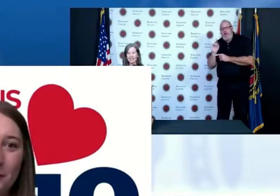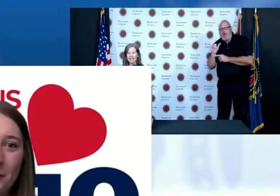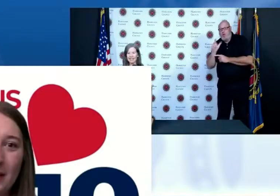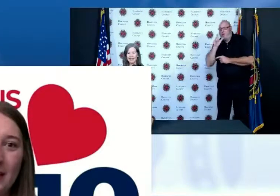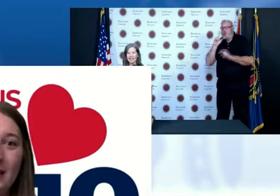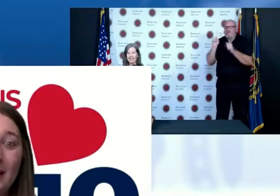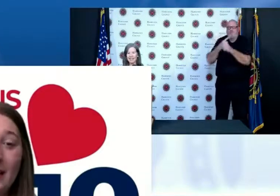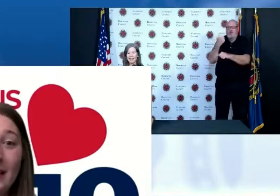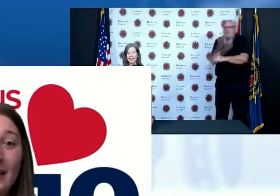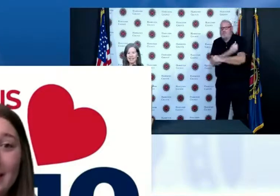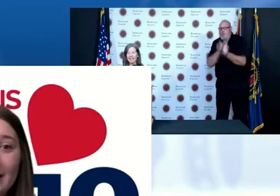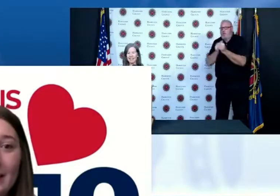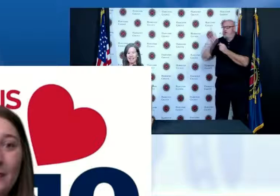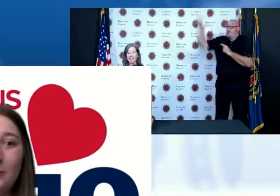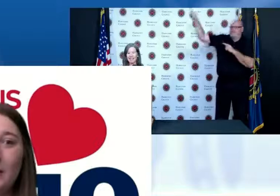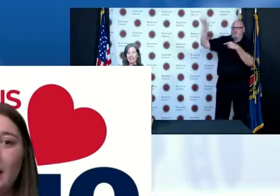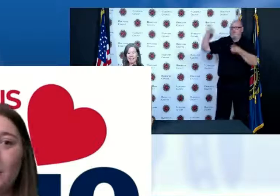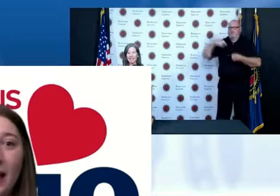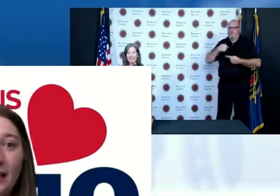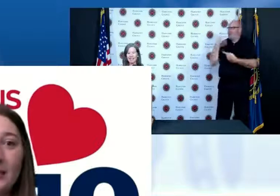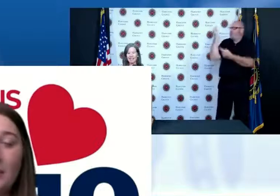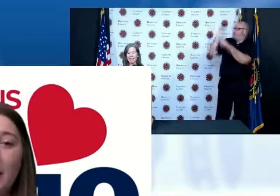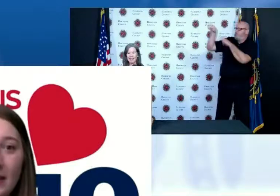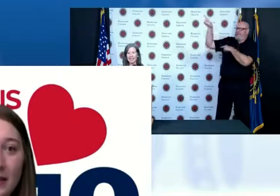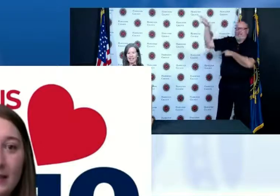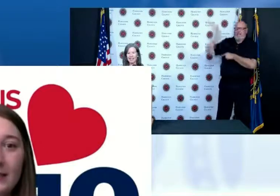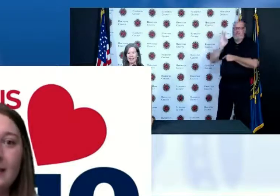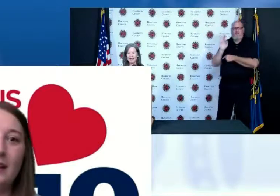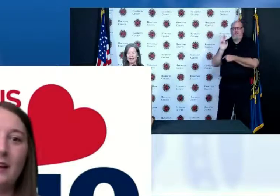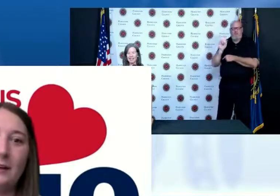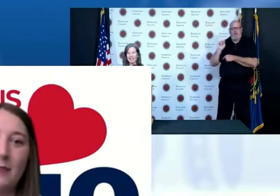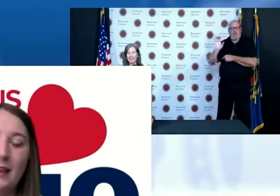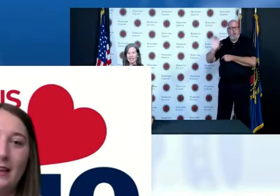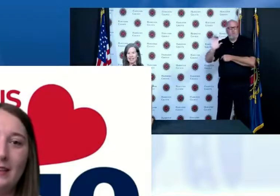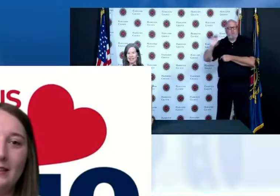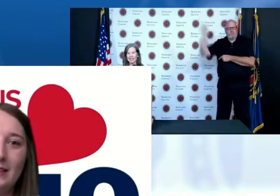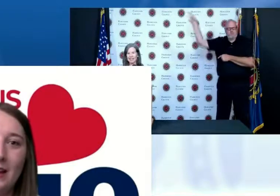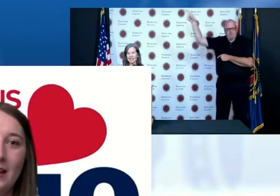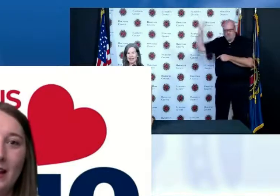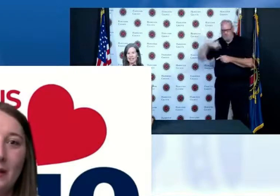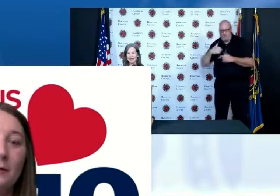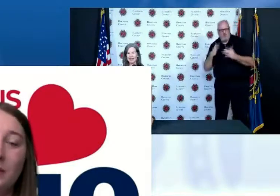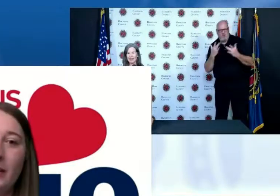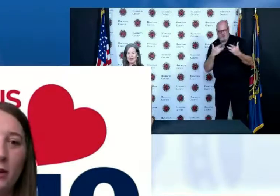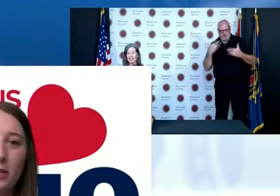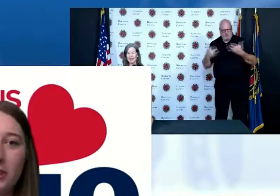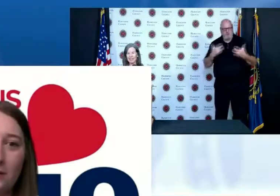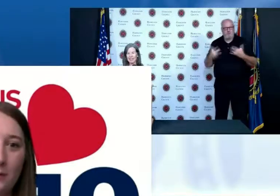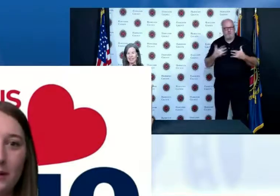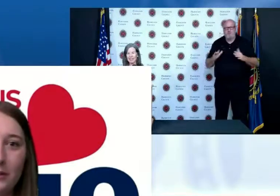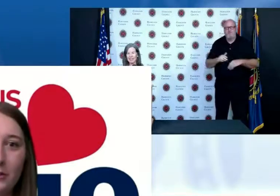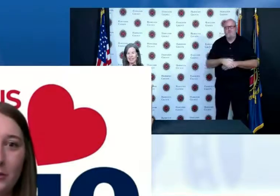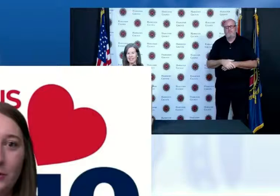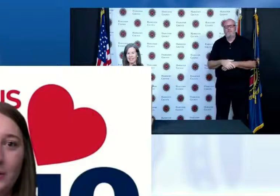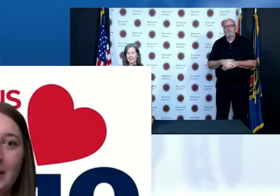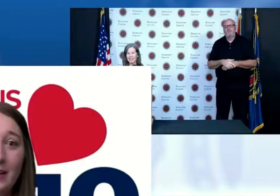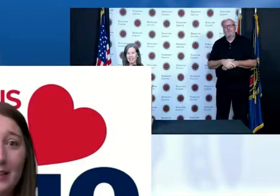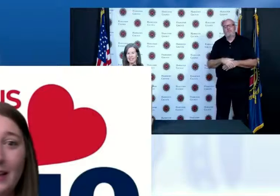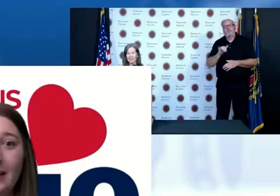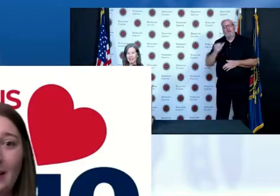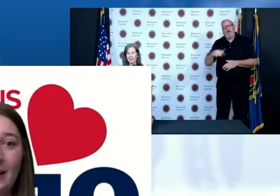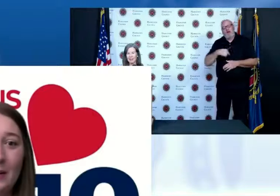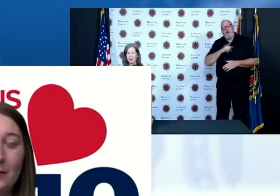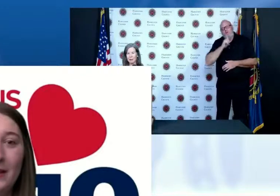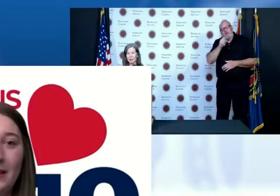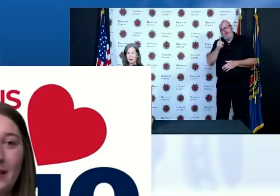for making it easy for making it fast painless and I really encourage everyone to to get in line